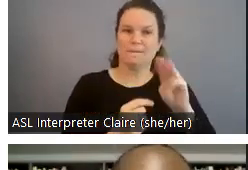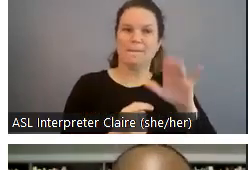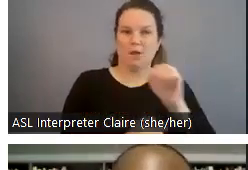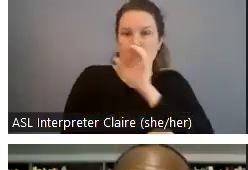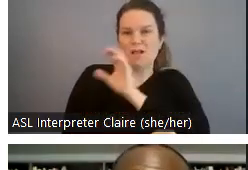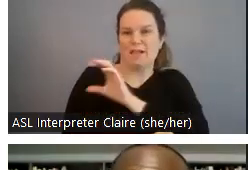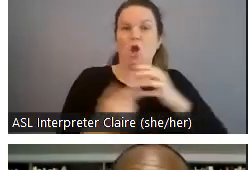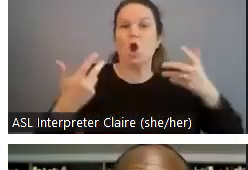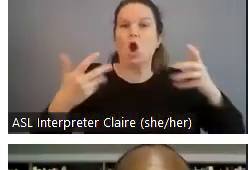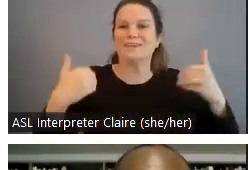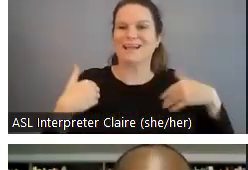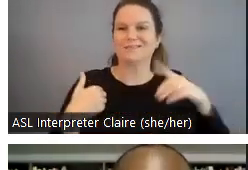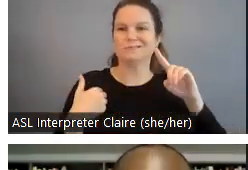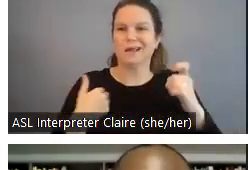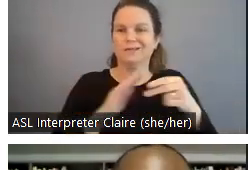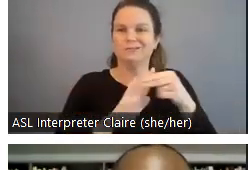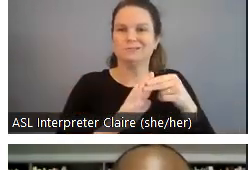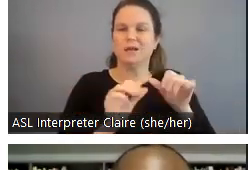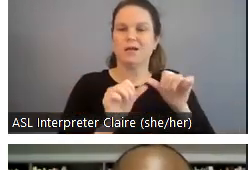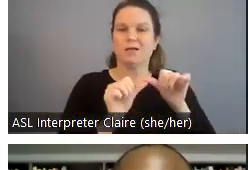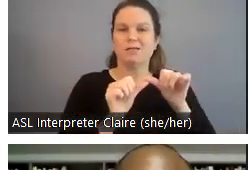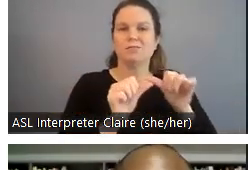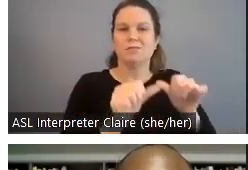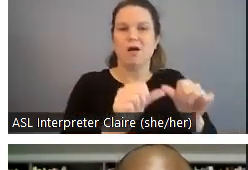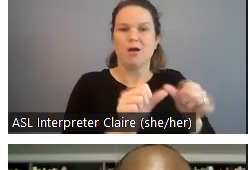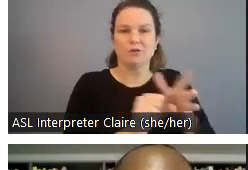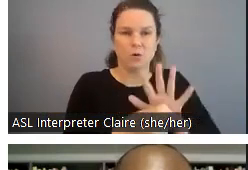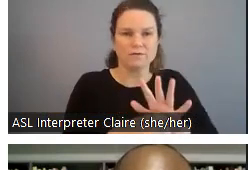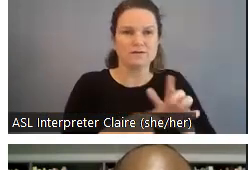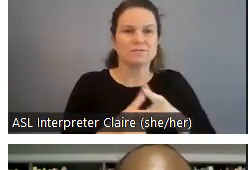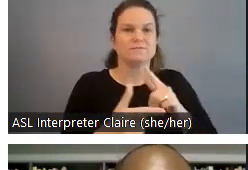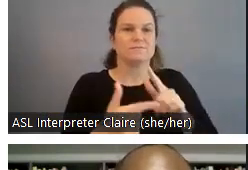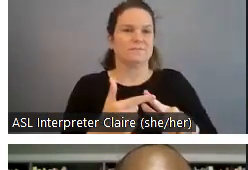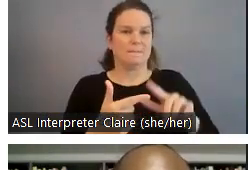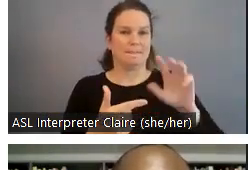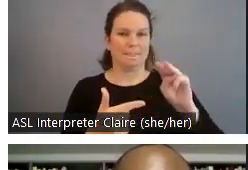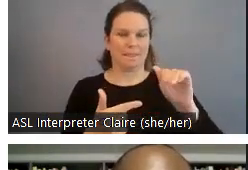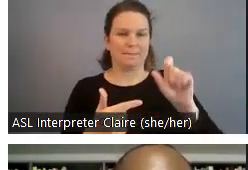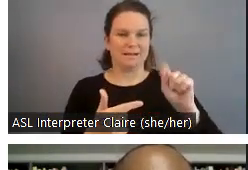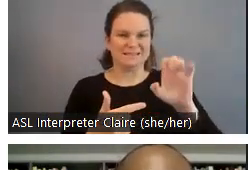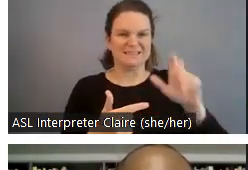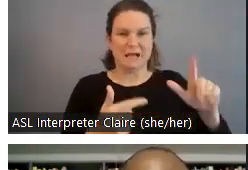diagnosis of Long COVID, Mast Cell Activation Syndrome, Dysautonomia, Small